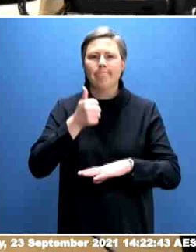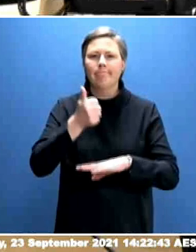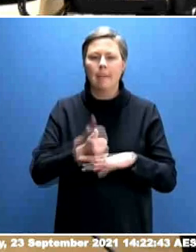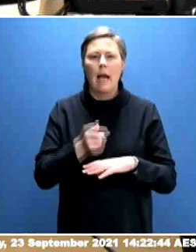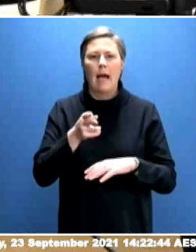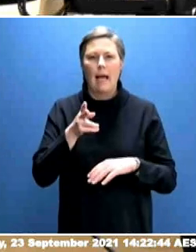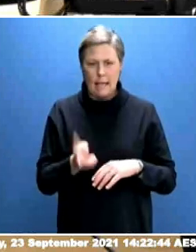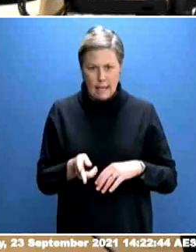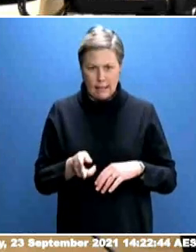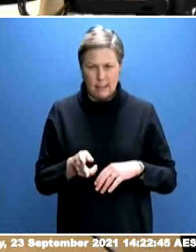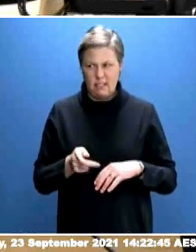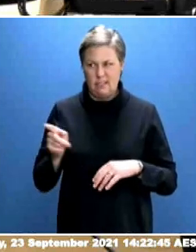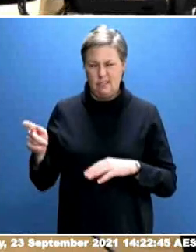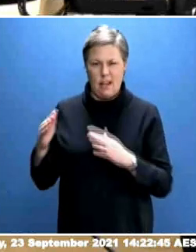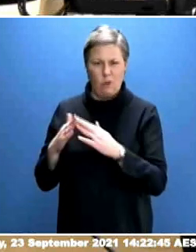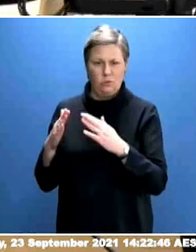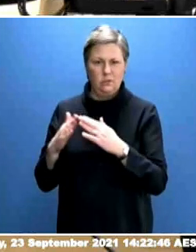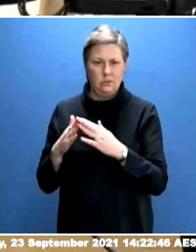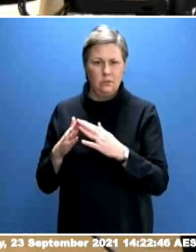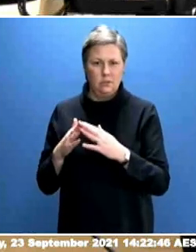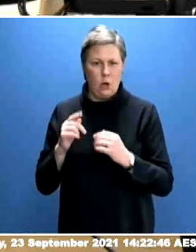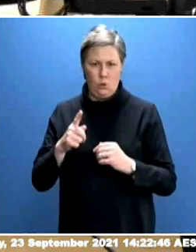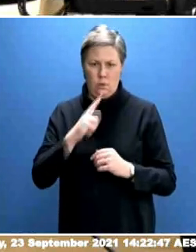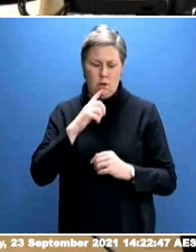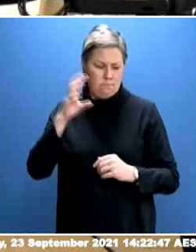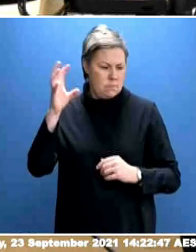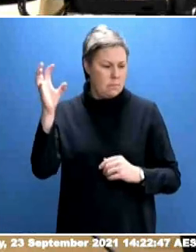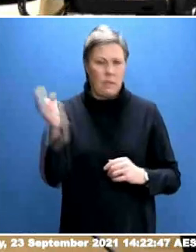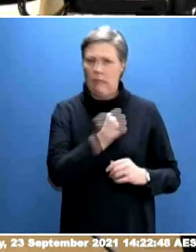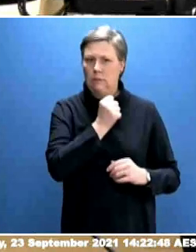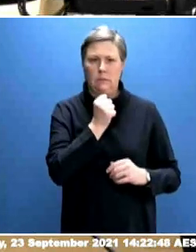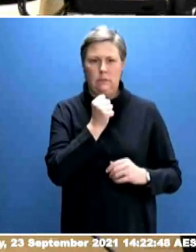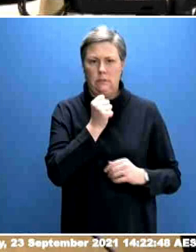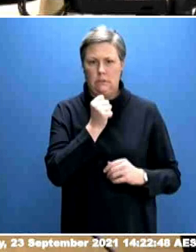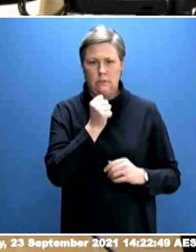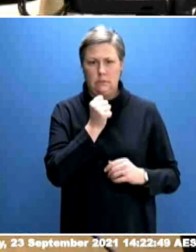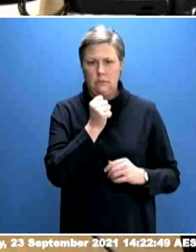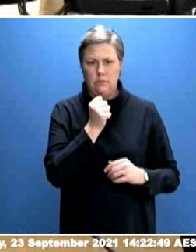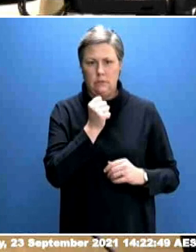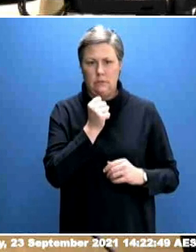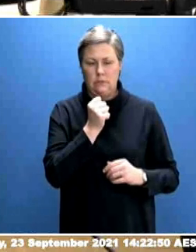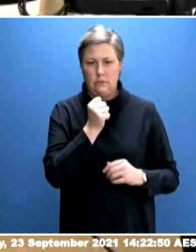You mention in your statement that it was an imperative and that out of the